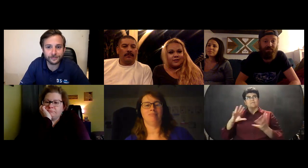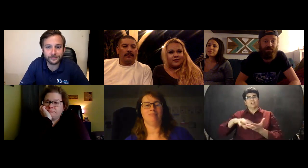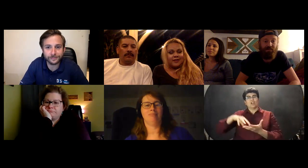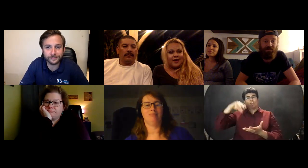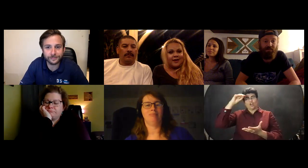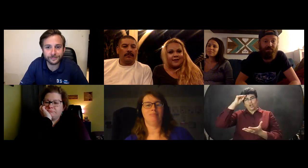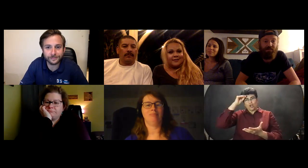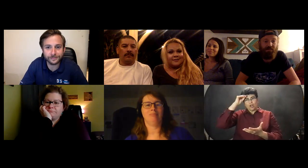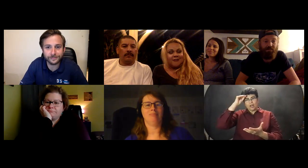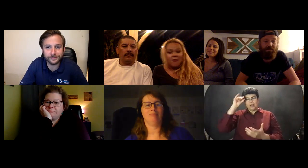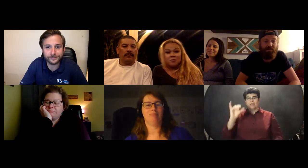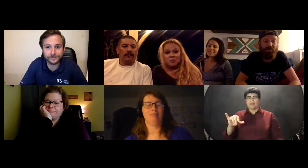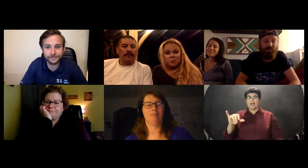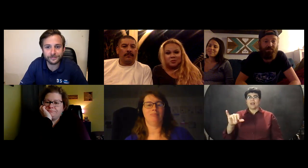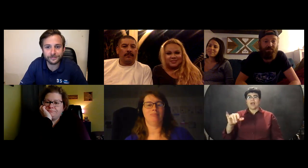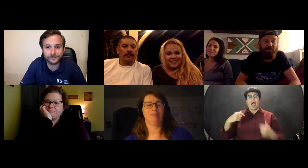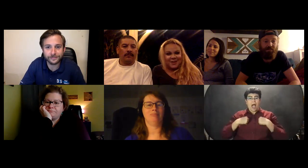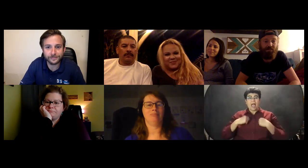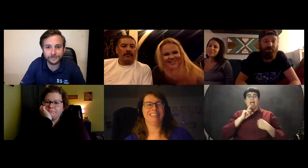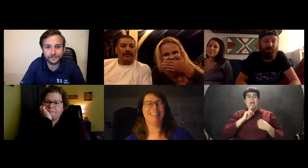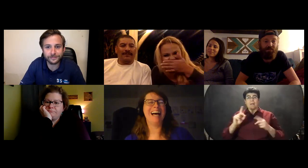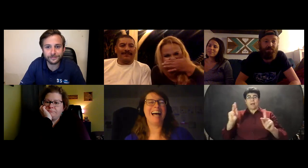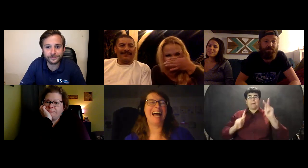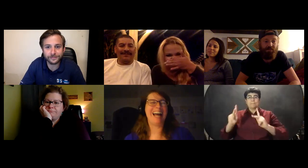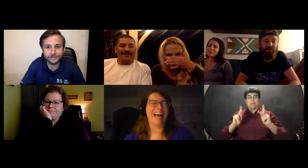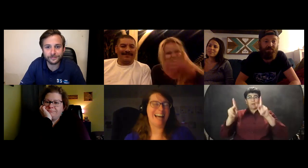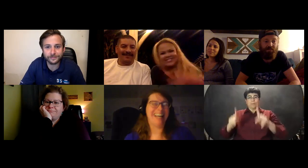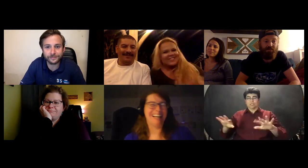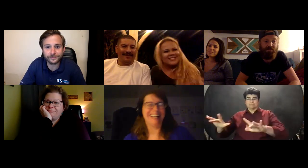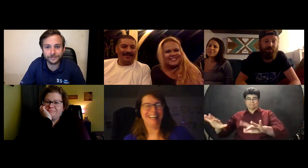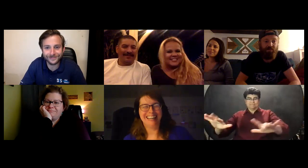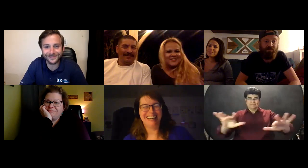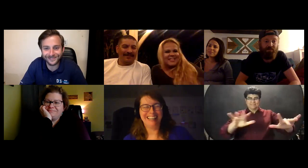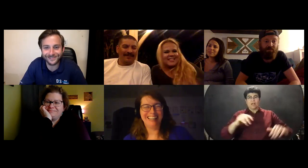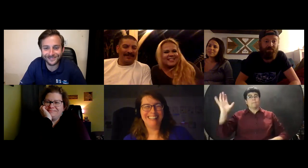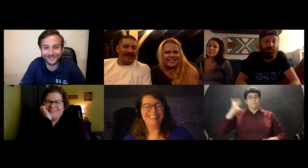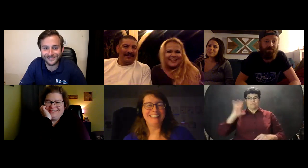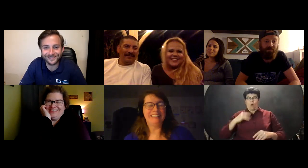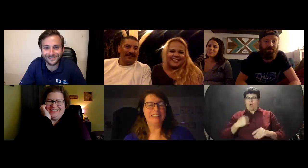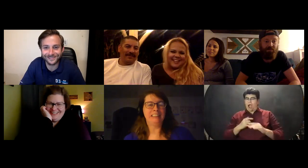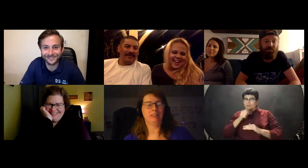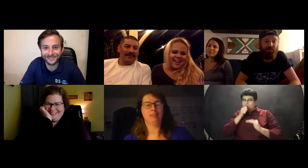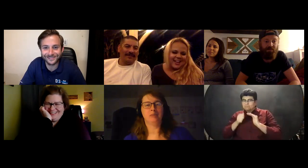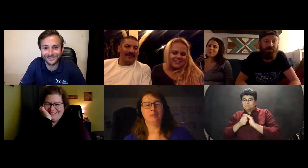that i'm a people person now